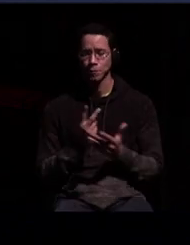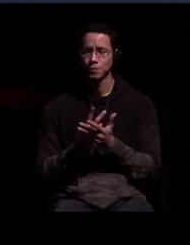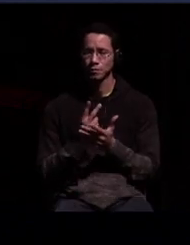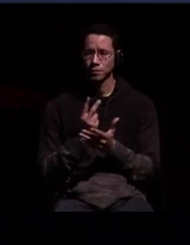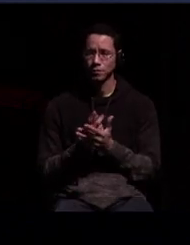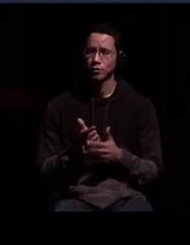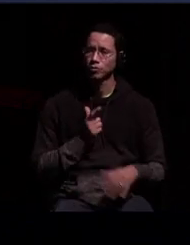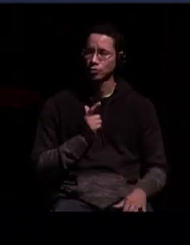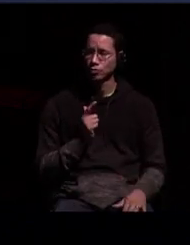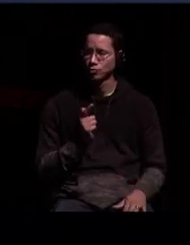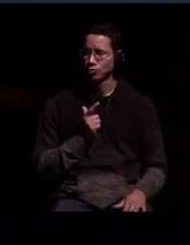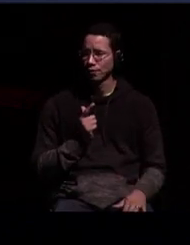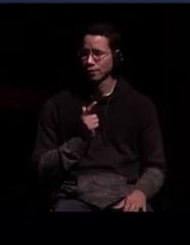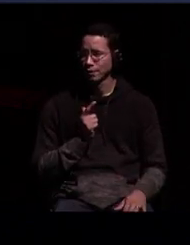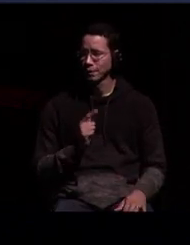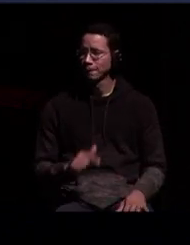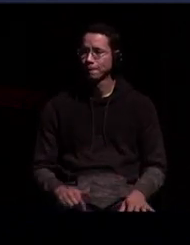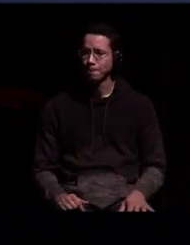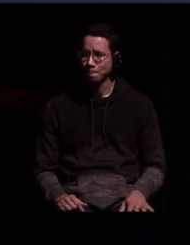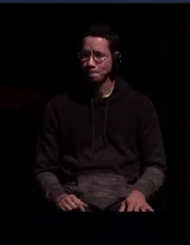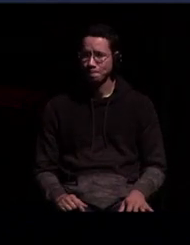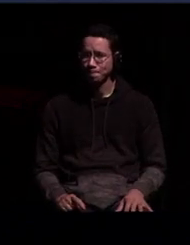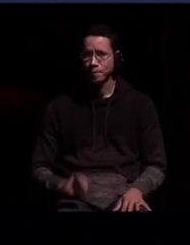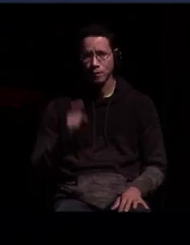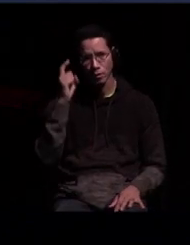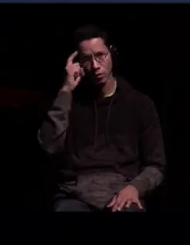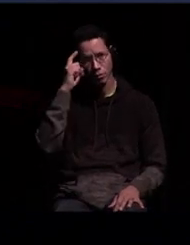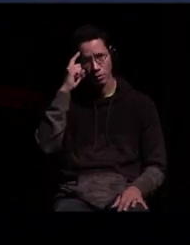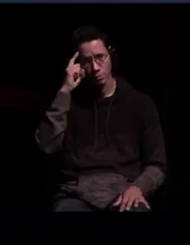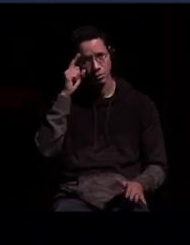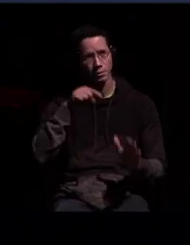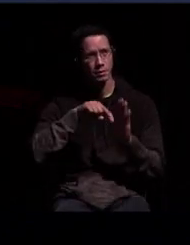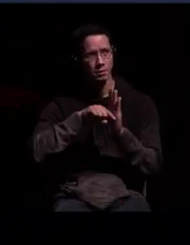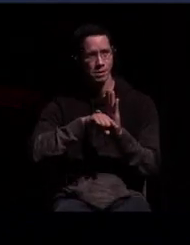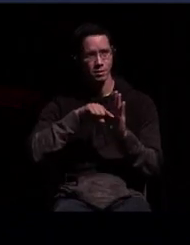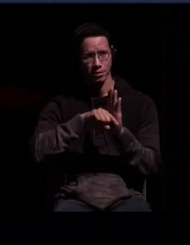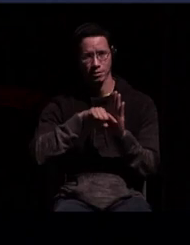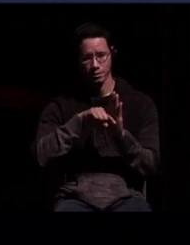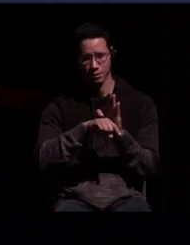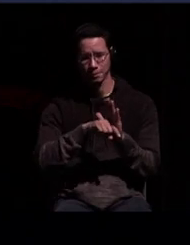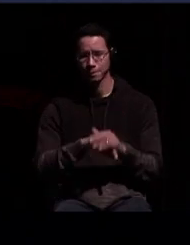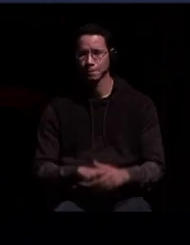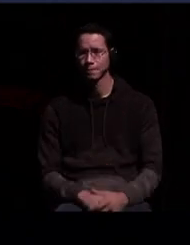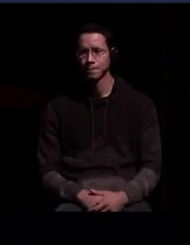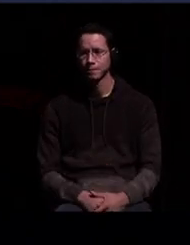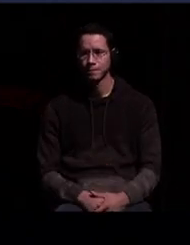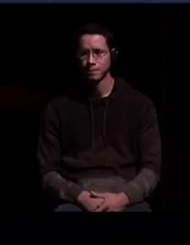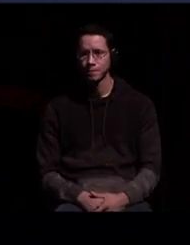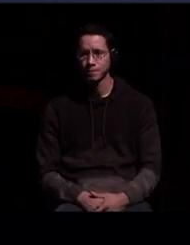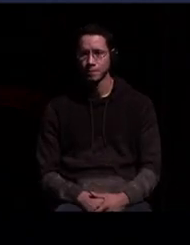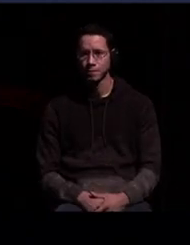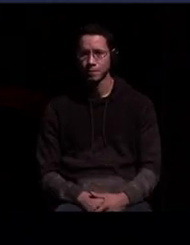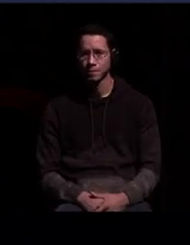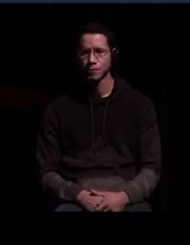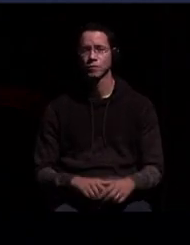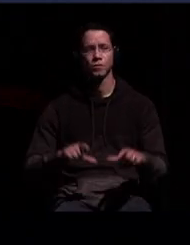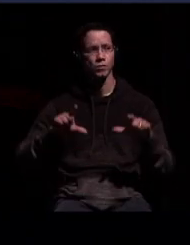this conception in my research. It is based on my own activism and experience,